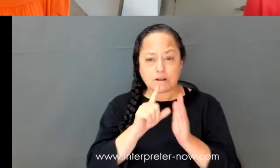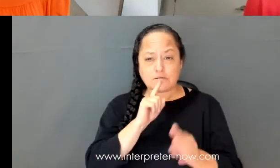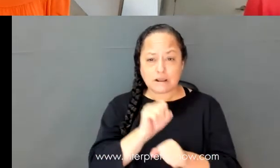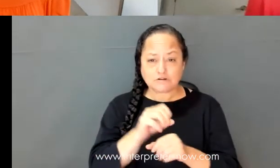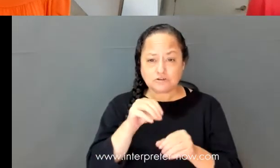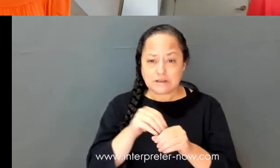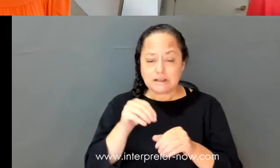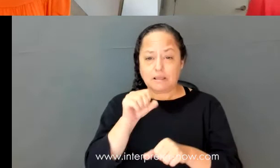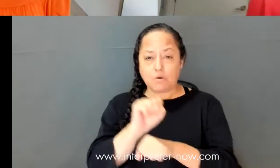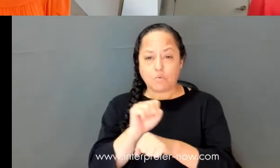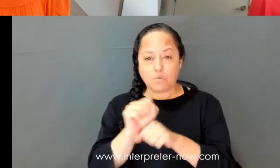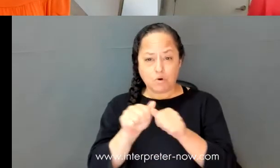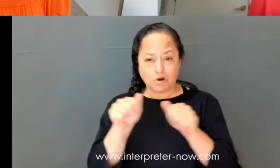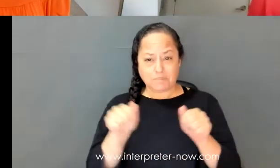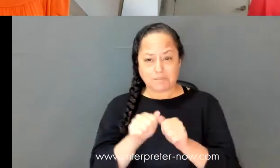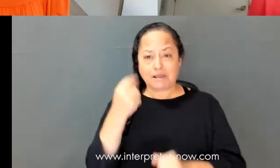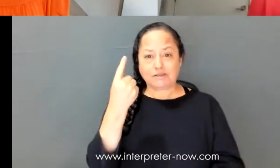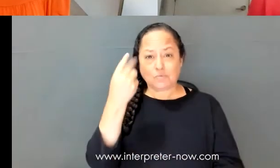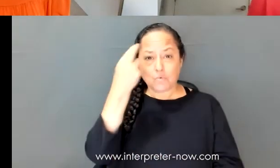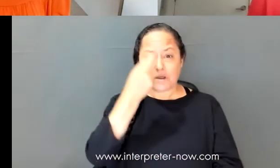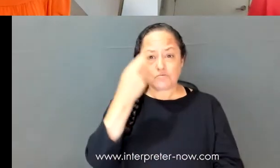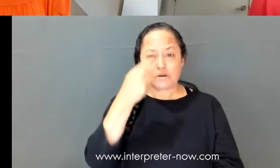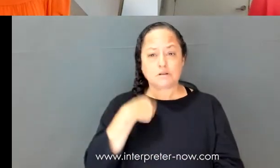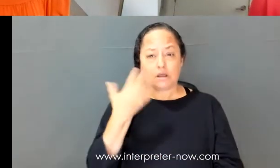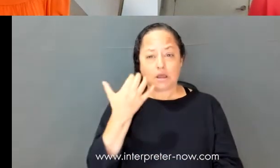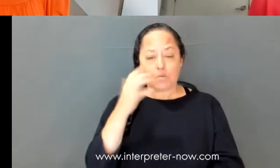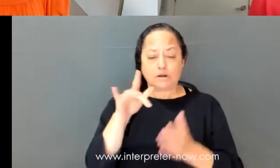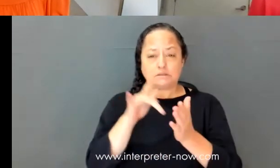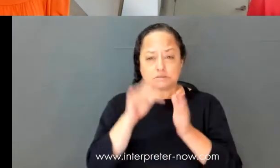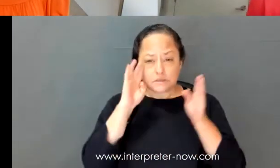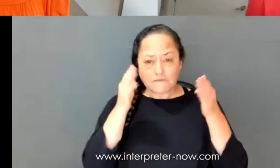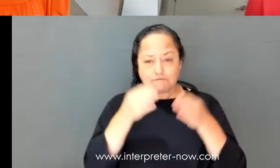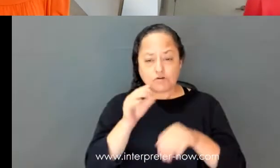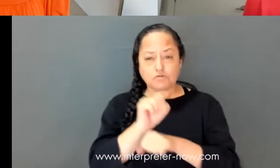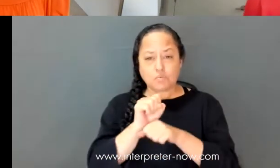So, one of the reasons why I want to center and focus on the workplace, and I really admire